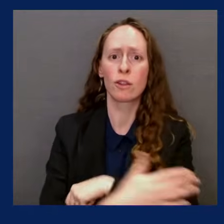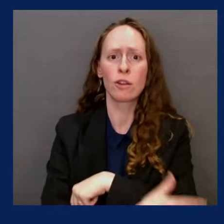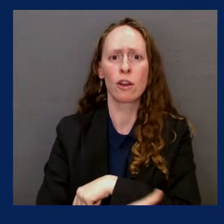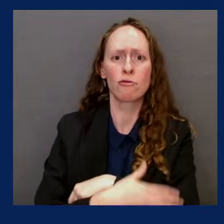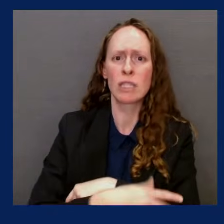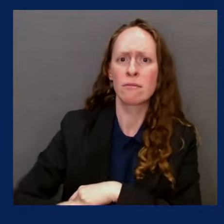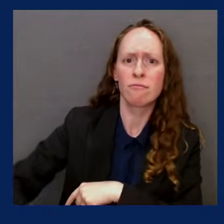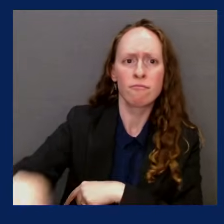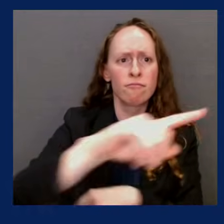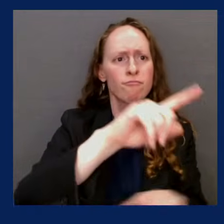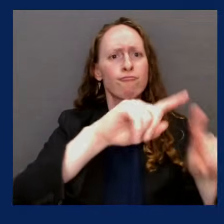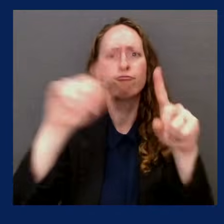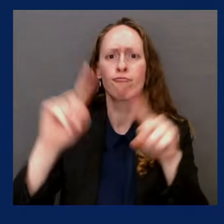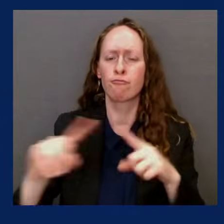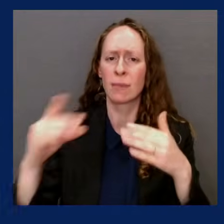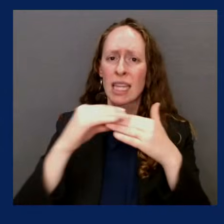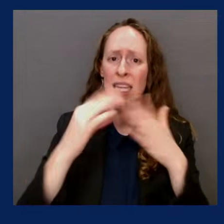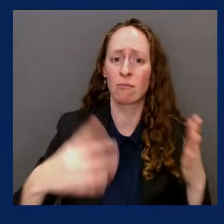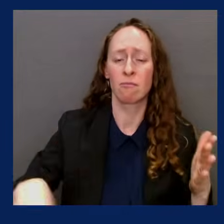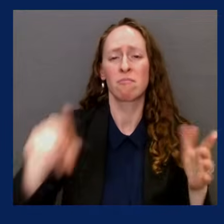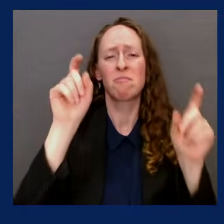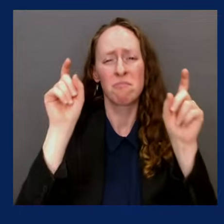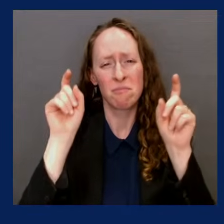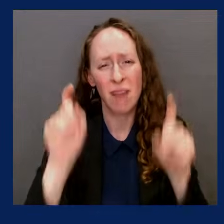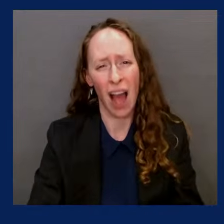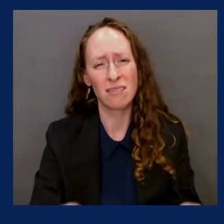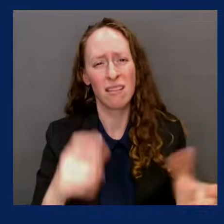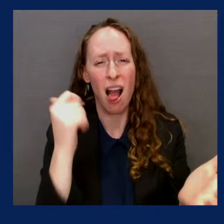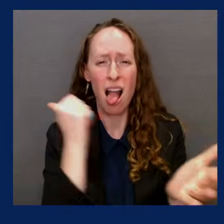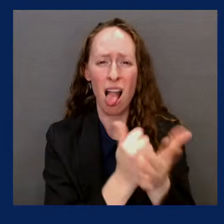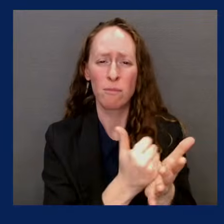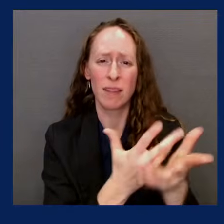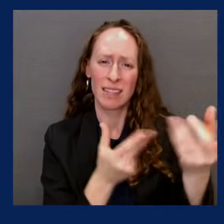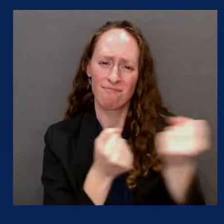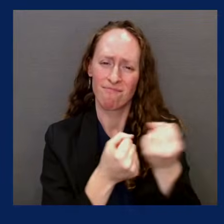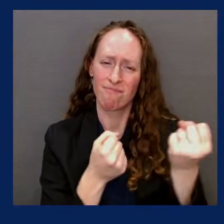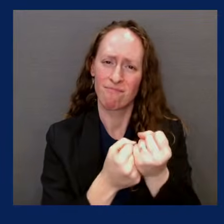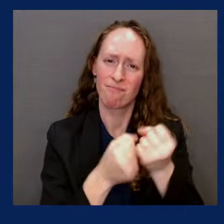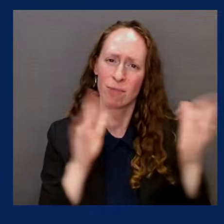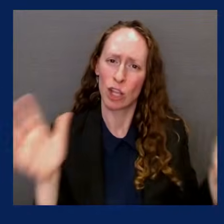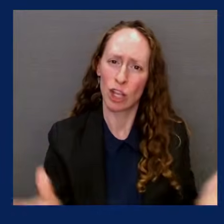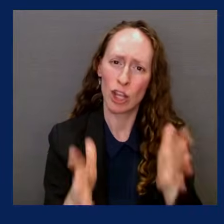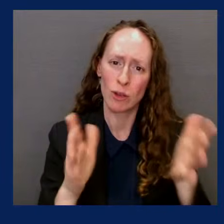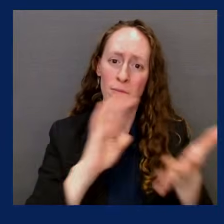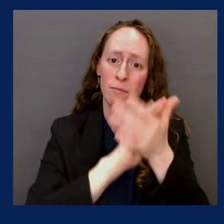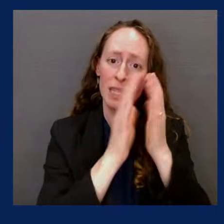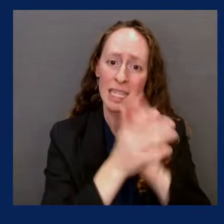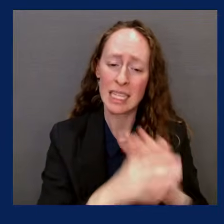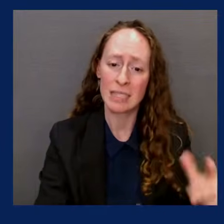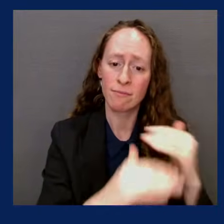including King Abdullah of Jordan, President Sisi of Egypt, President Abbas of the Palestinian Authority, and just yesterday